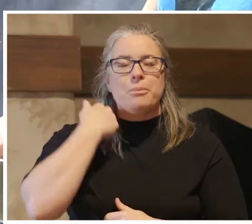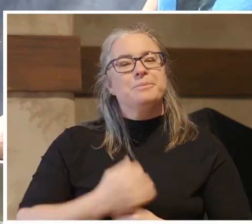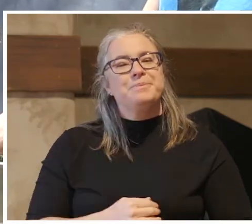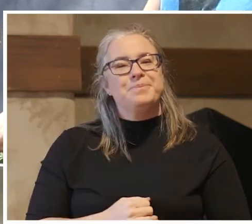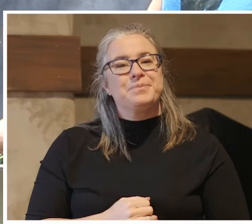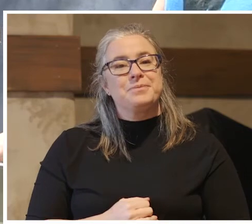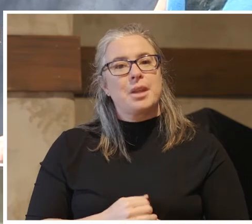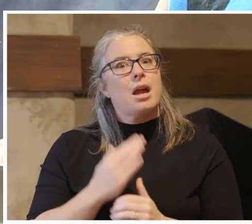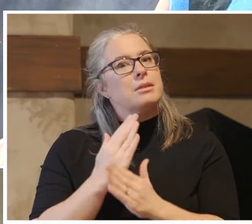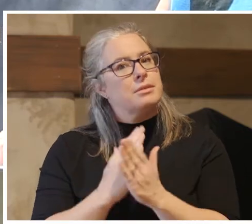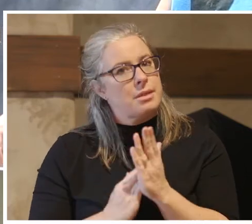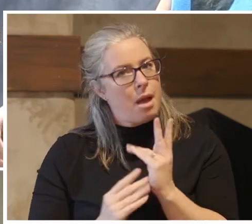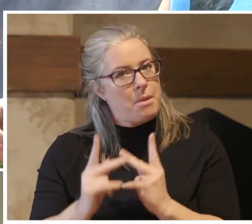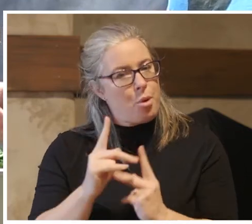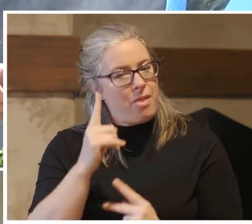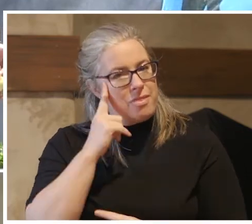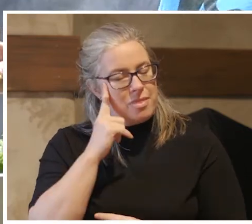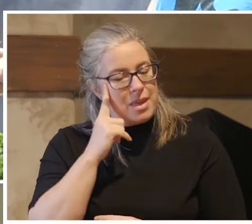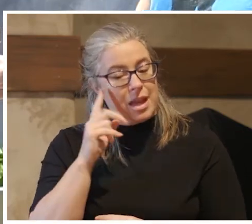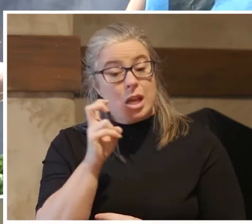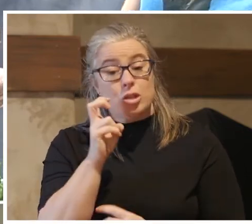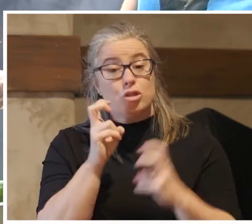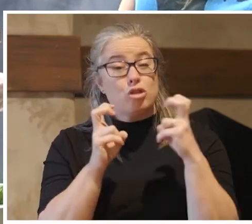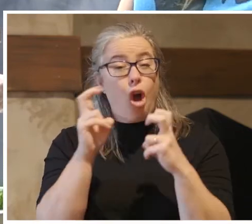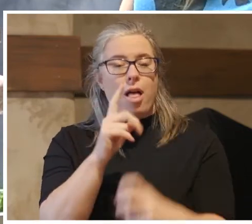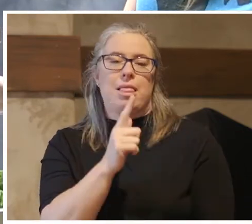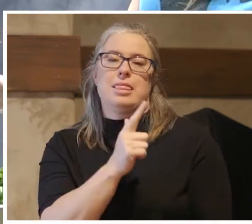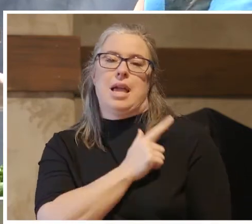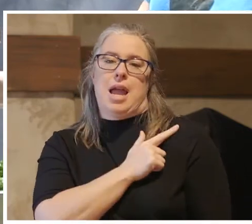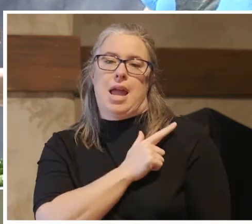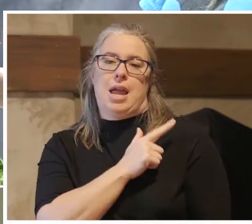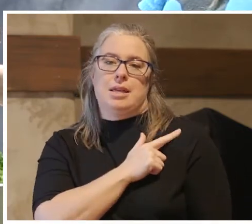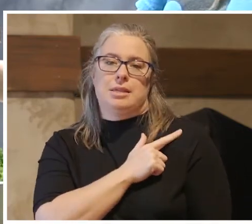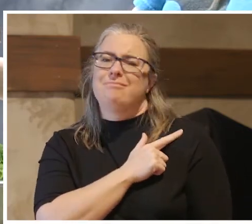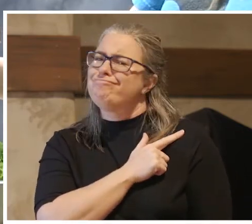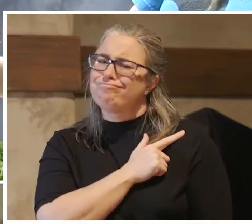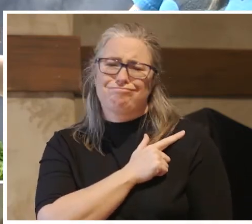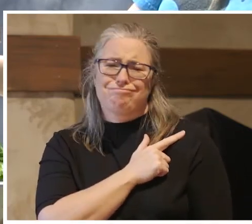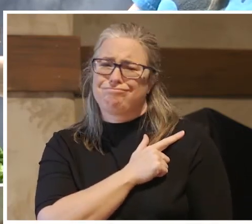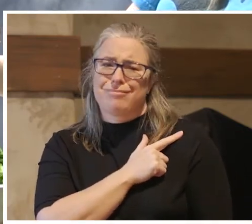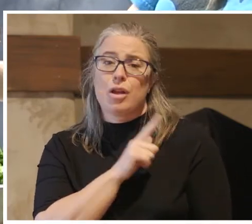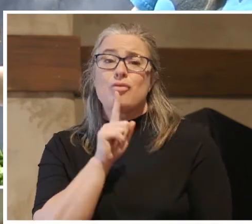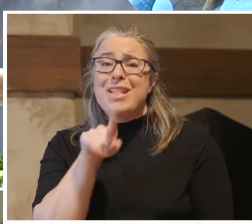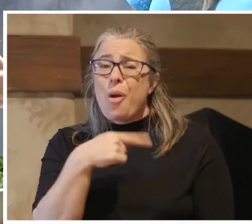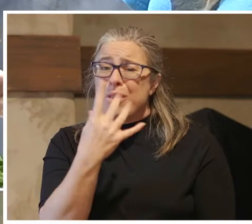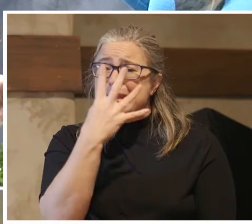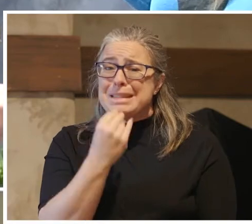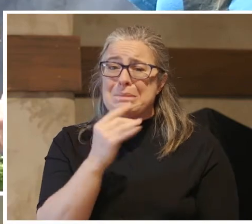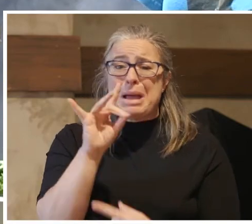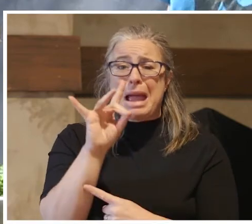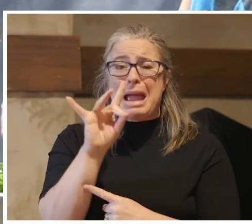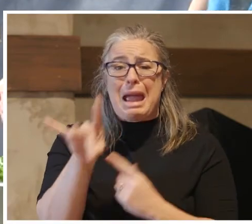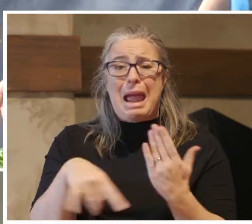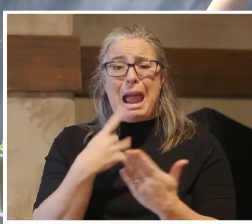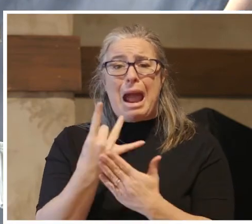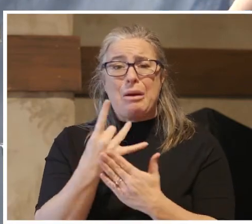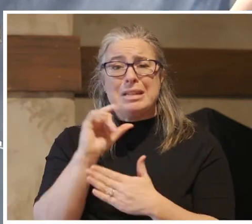Now some people think that sloths are lazy, but they really only sleep about eight to 10 hours a day.